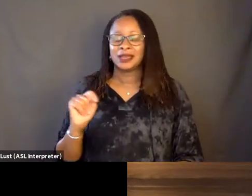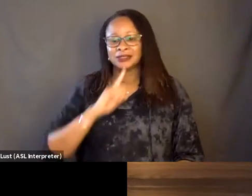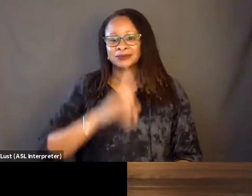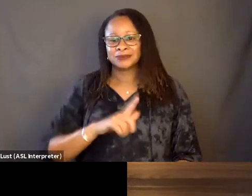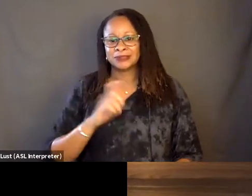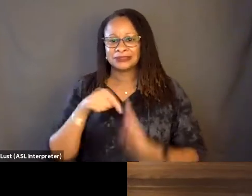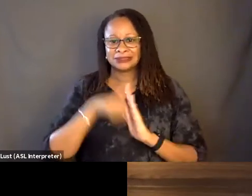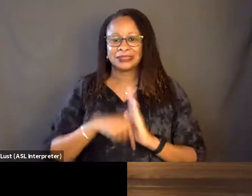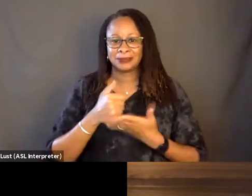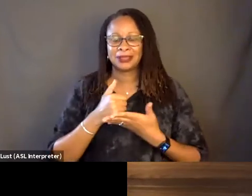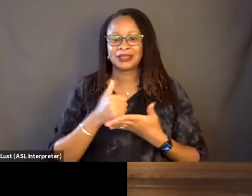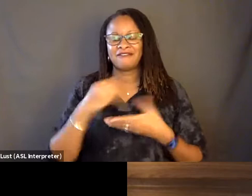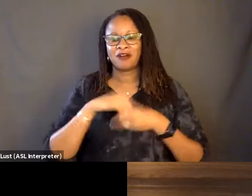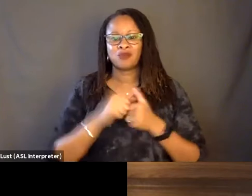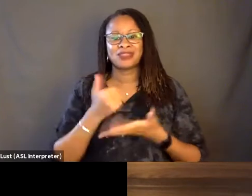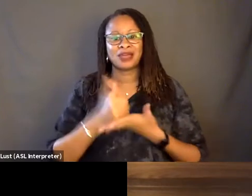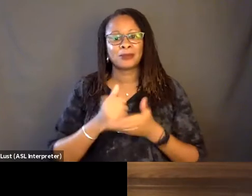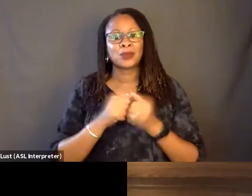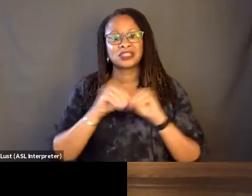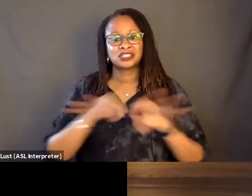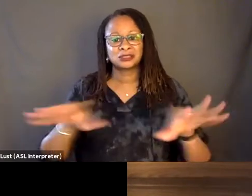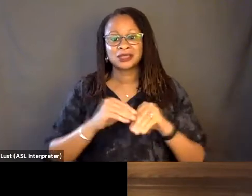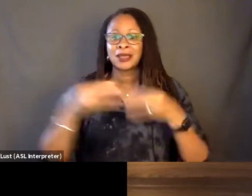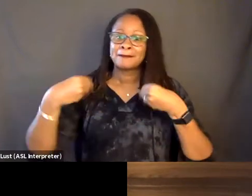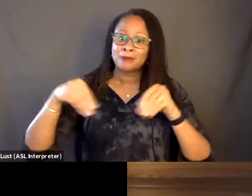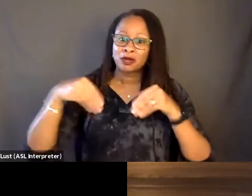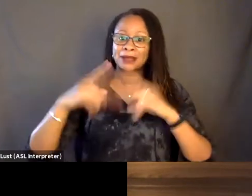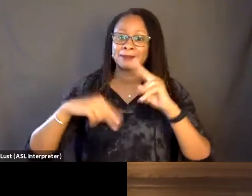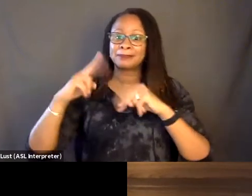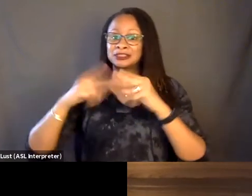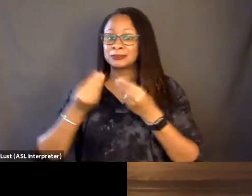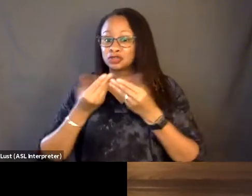with the distribution, and the marketing, and building the materials and the trailers,